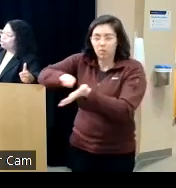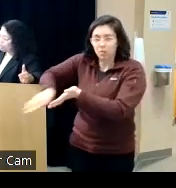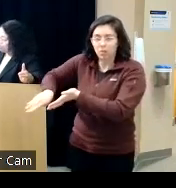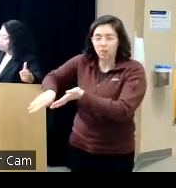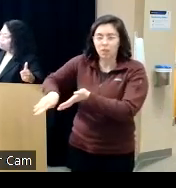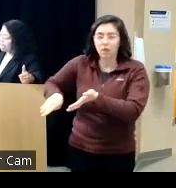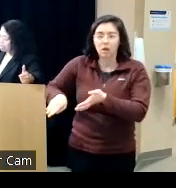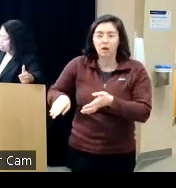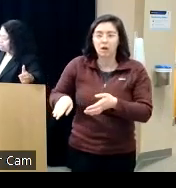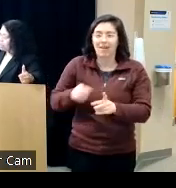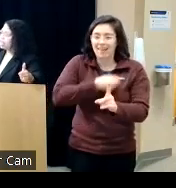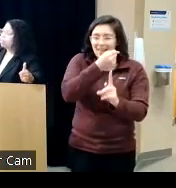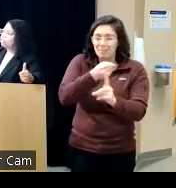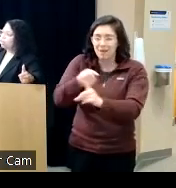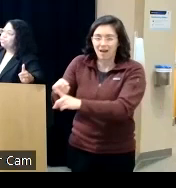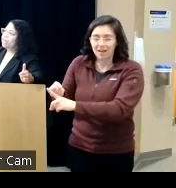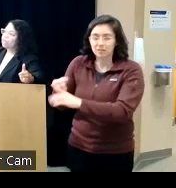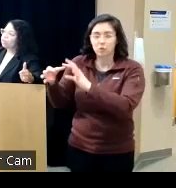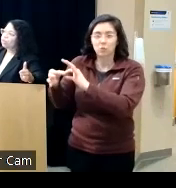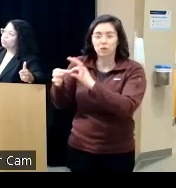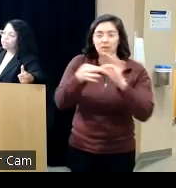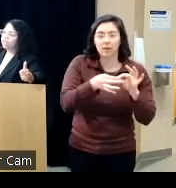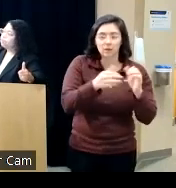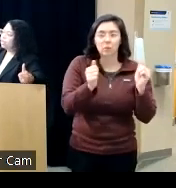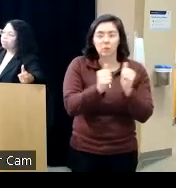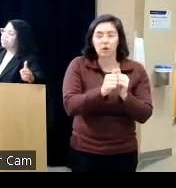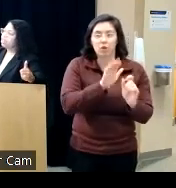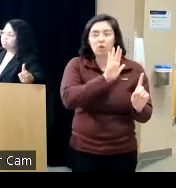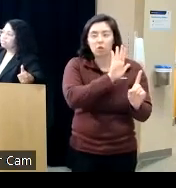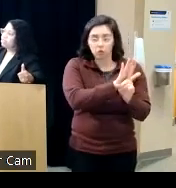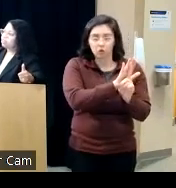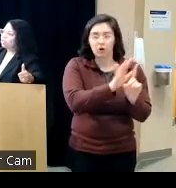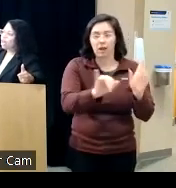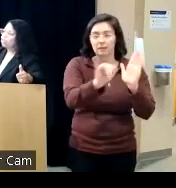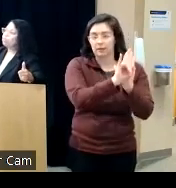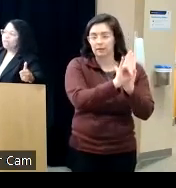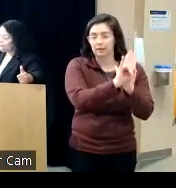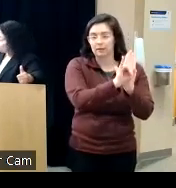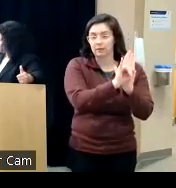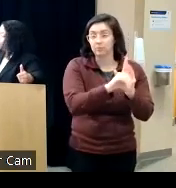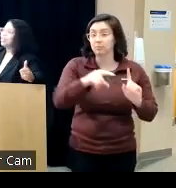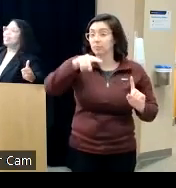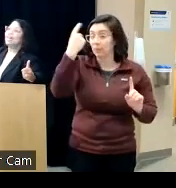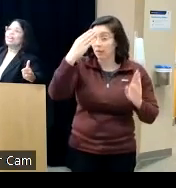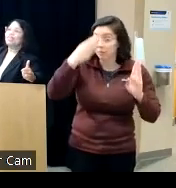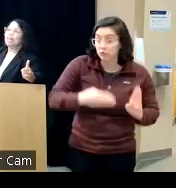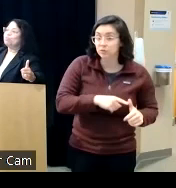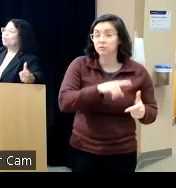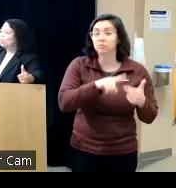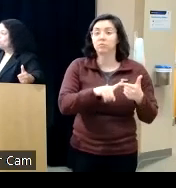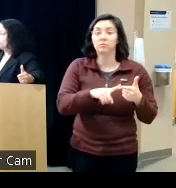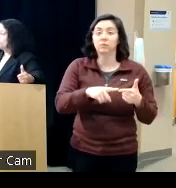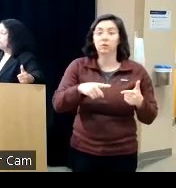cumulative effects that are associated with their very existence as a black person as a person with